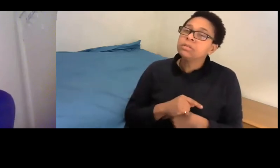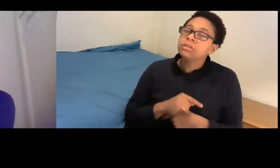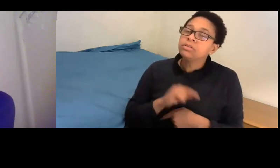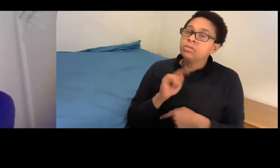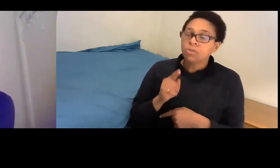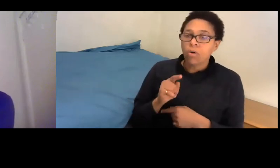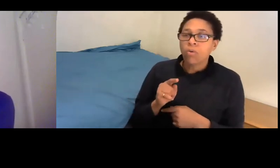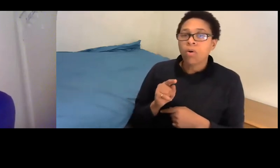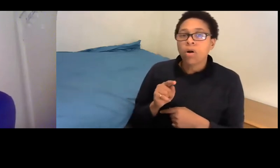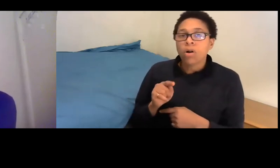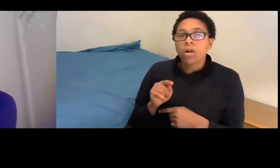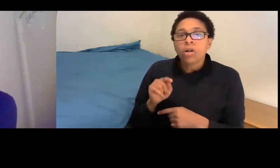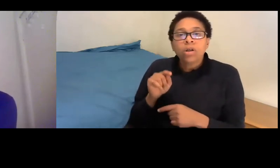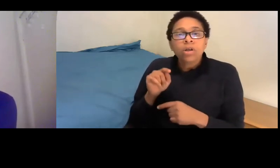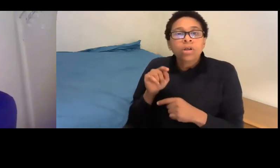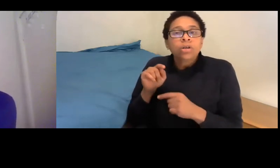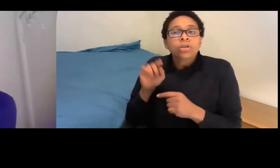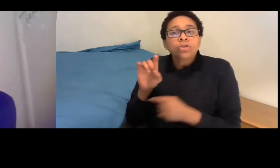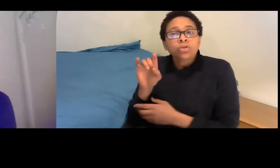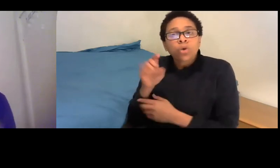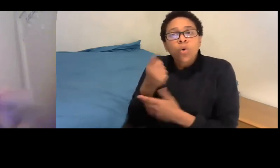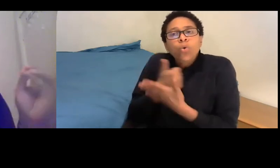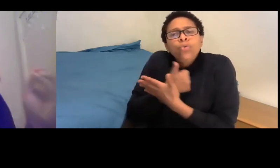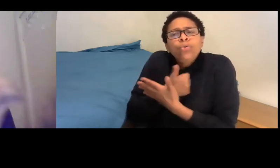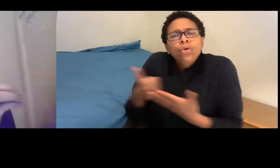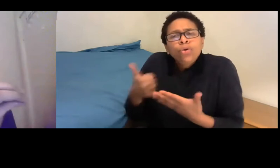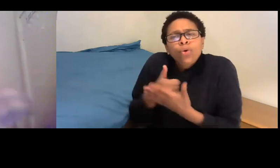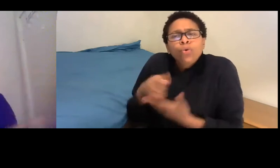know, status quo, Islamic position shares a lot in common